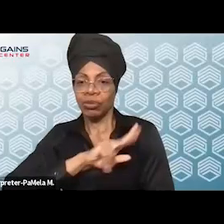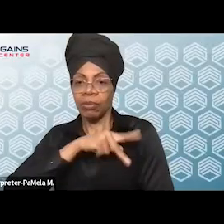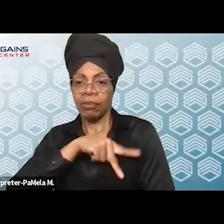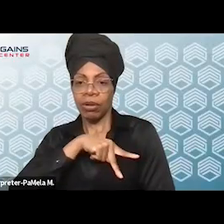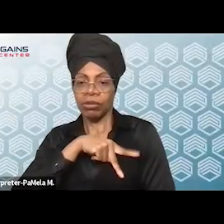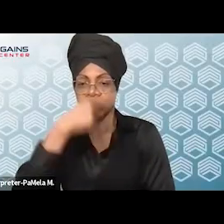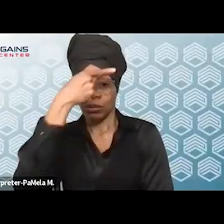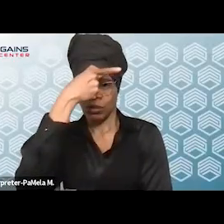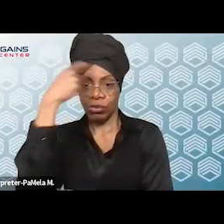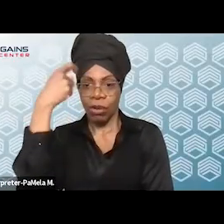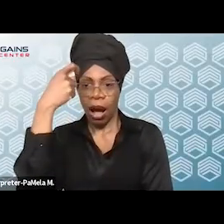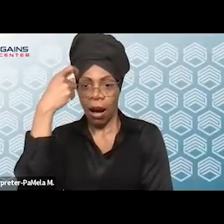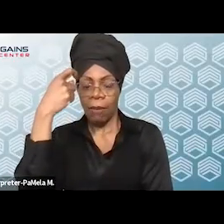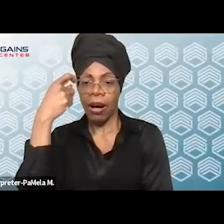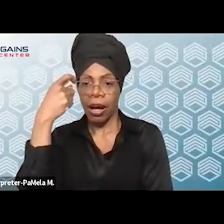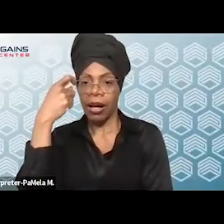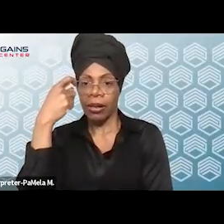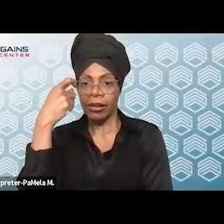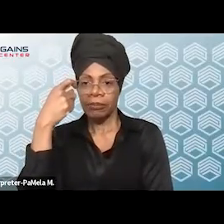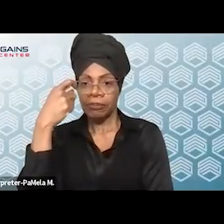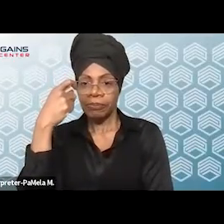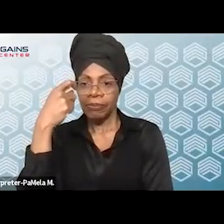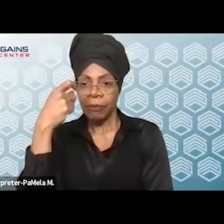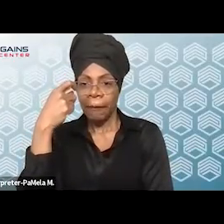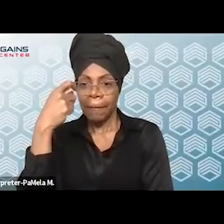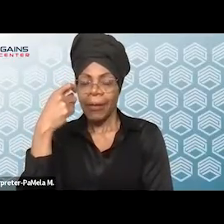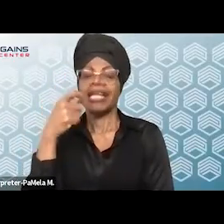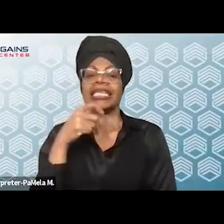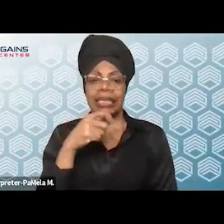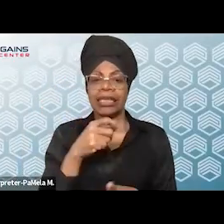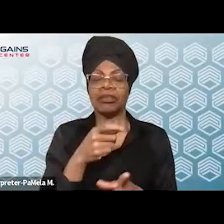is fundamentally a wound inflicted in relationship.